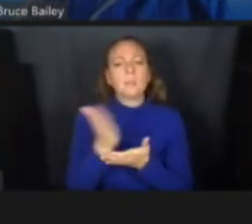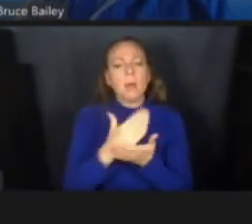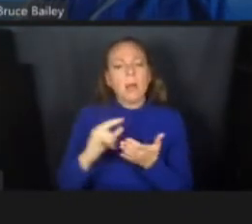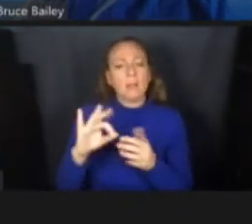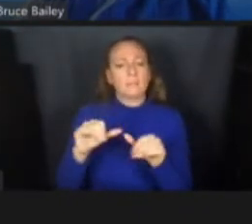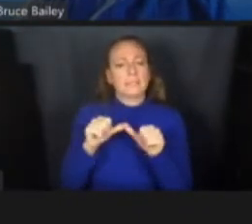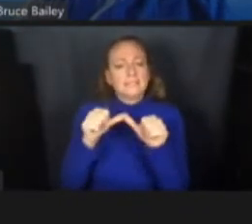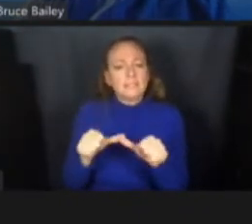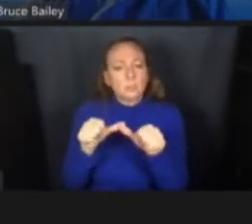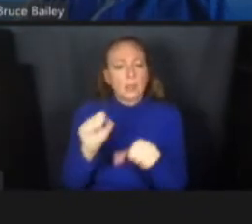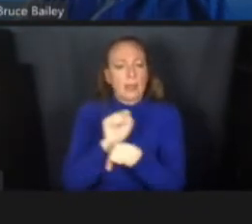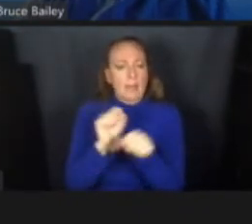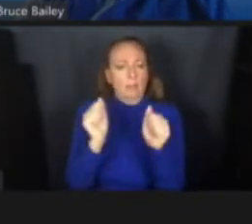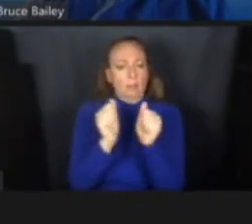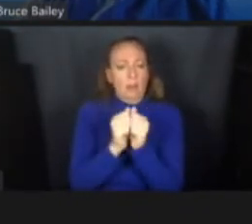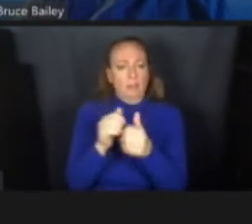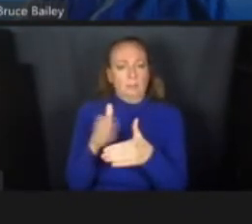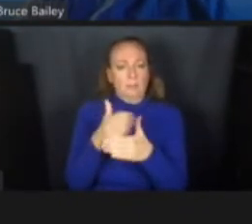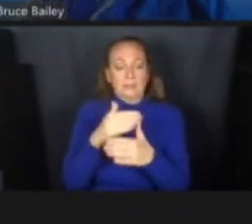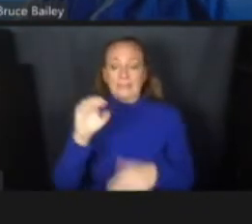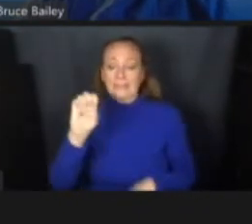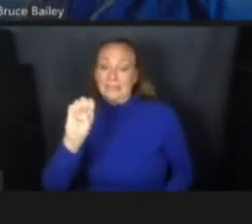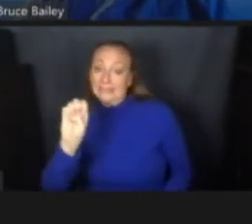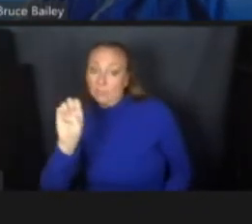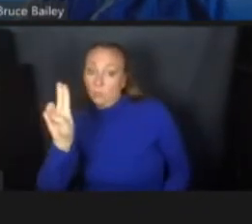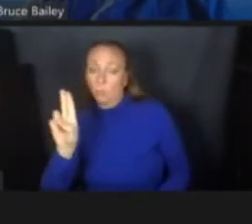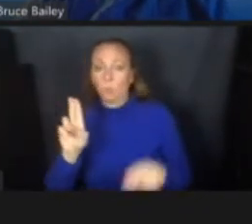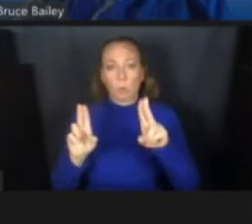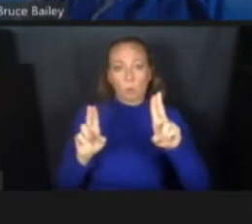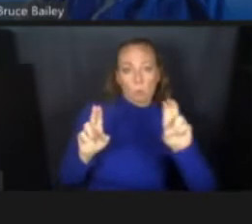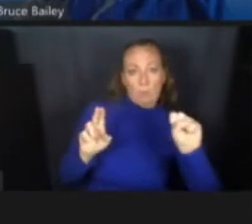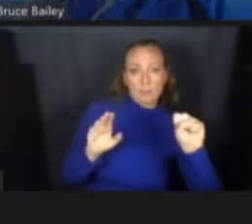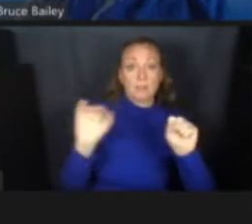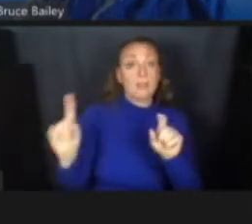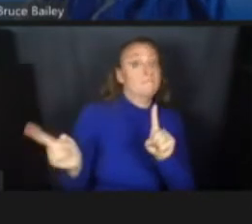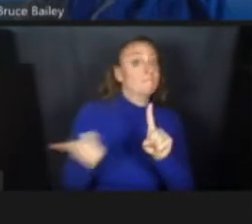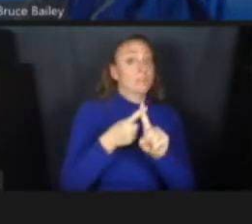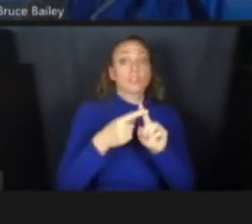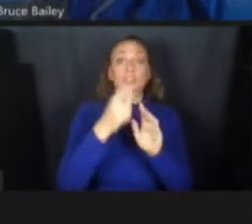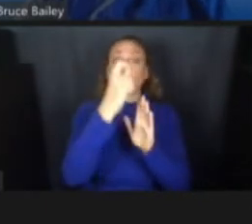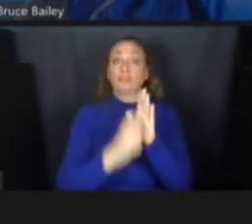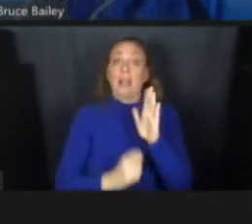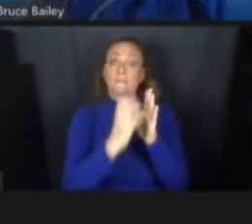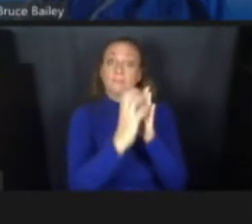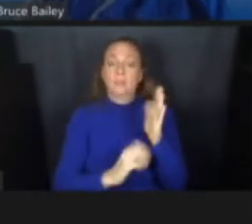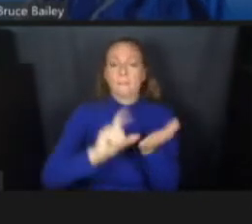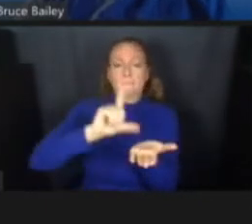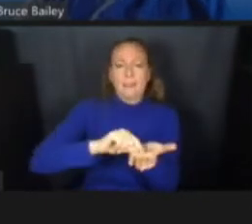between the EU and the US. The first draft of the standard was published back in 2014,